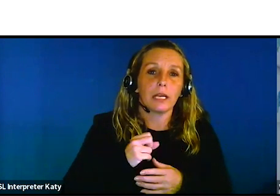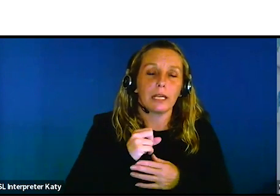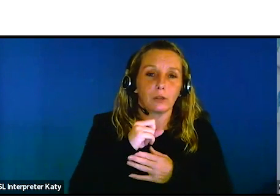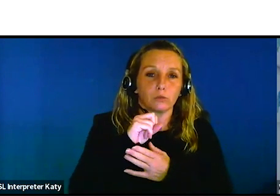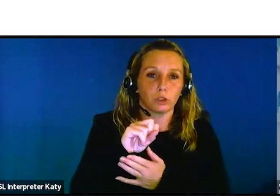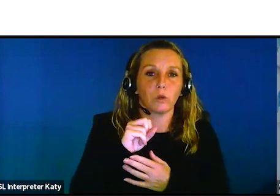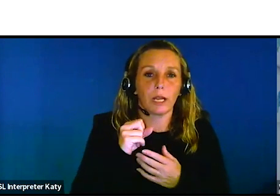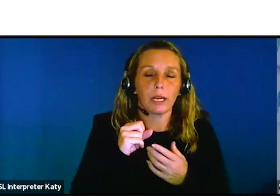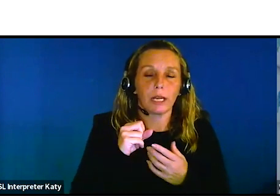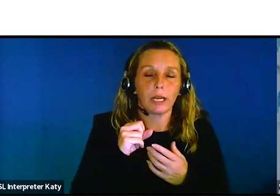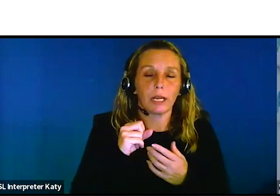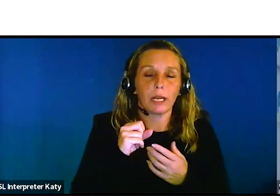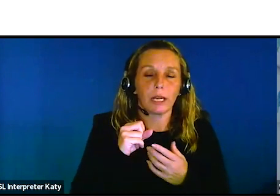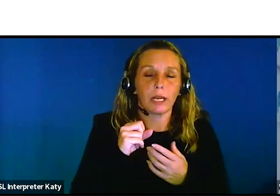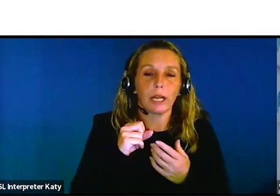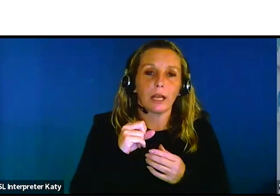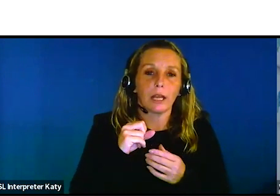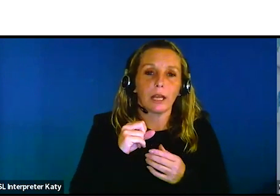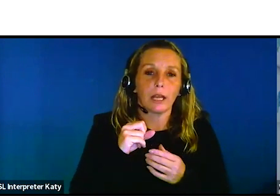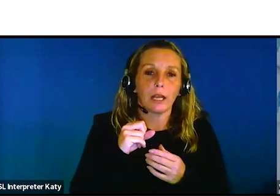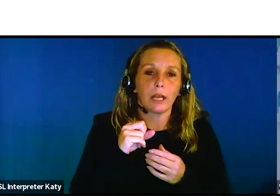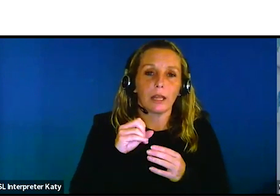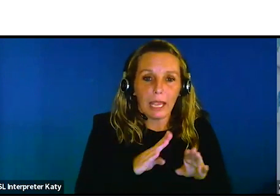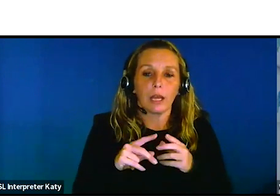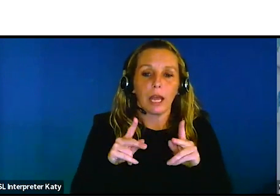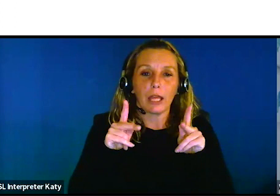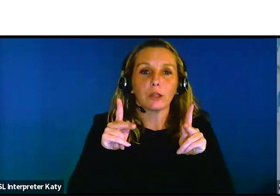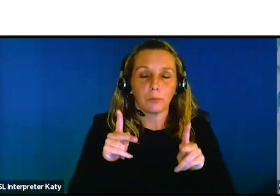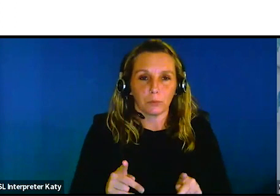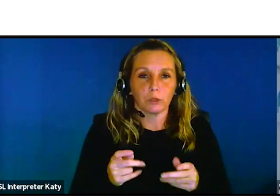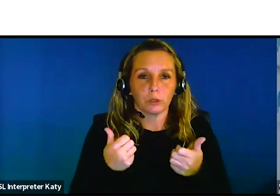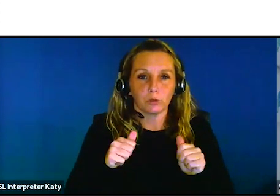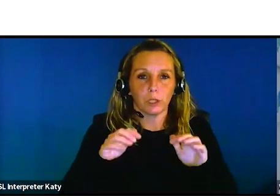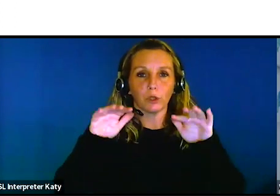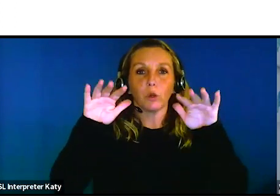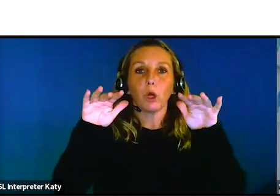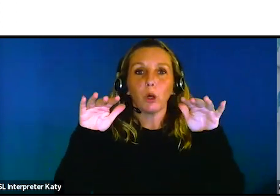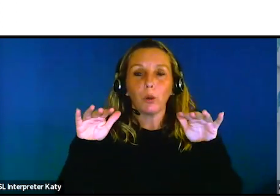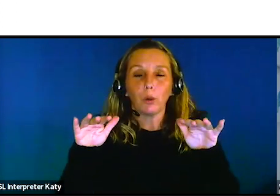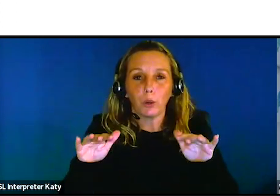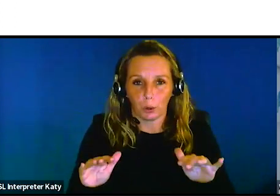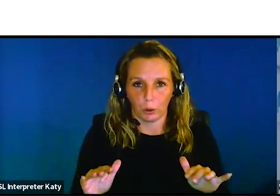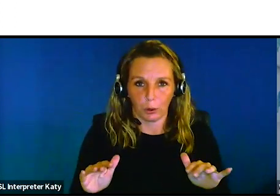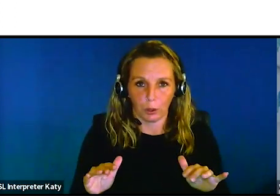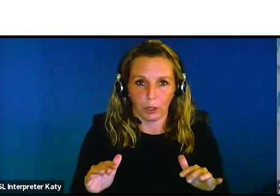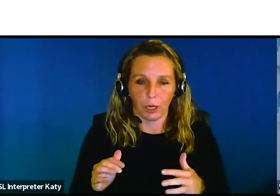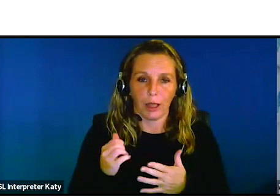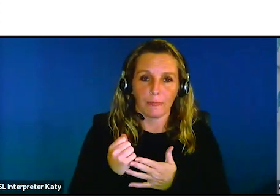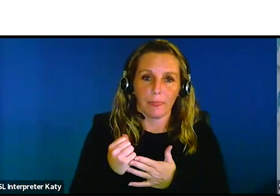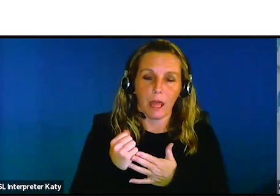and calming the person down that they help or should be